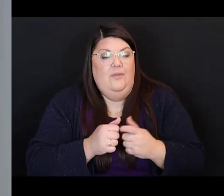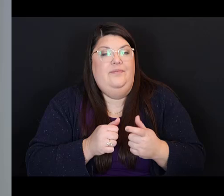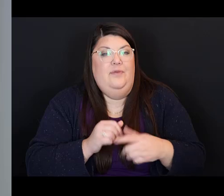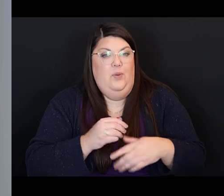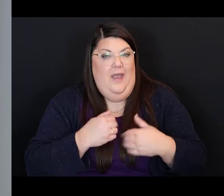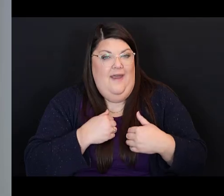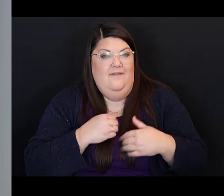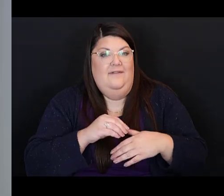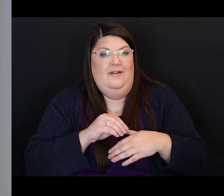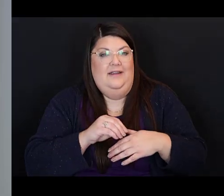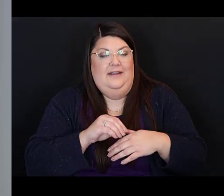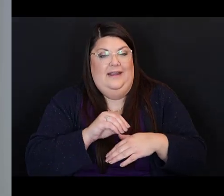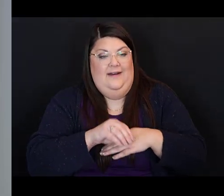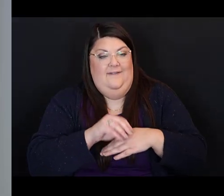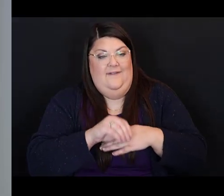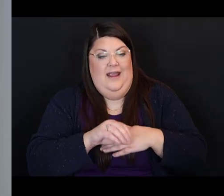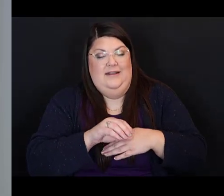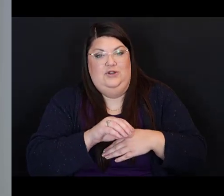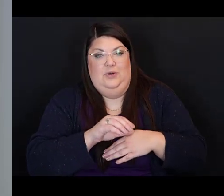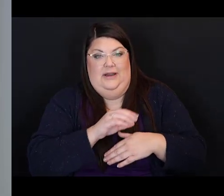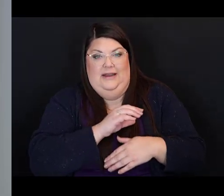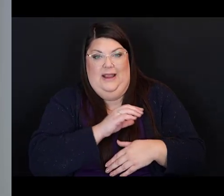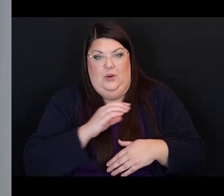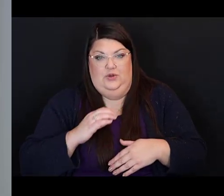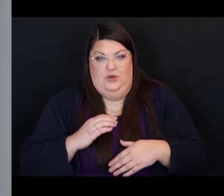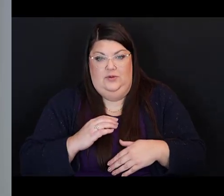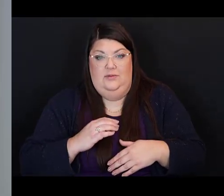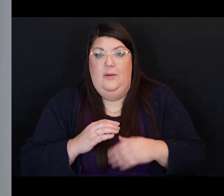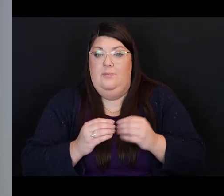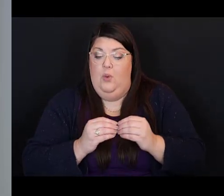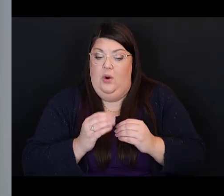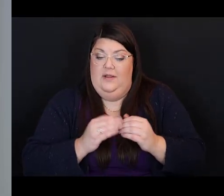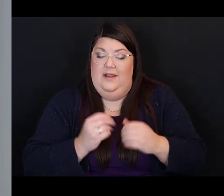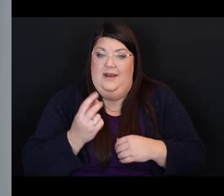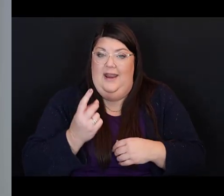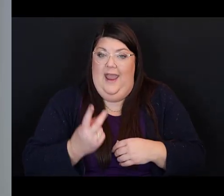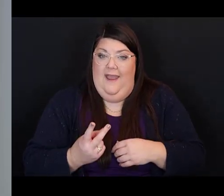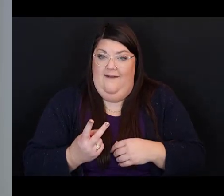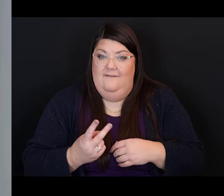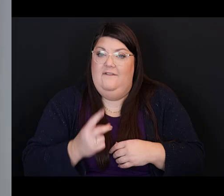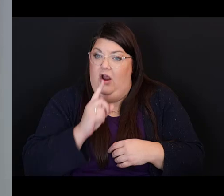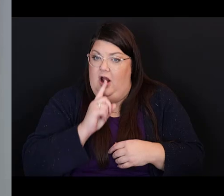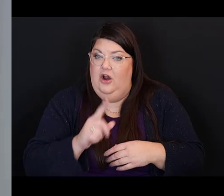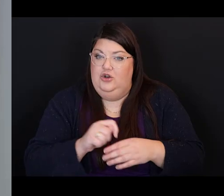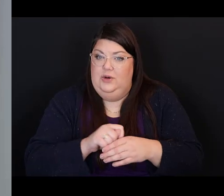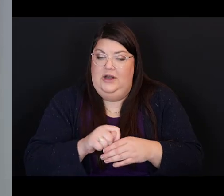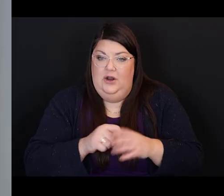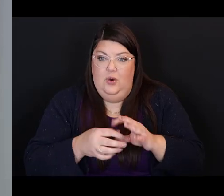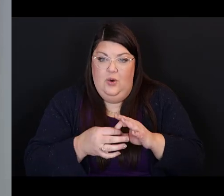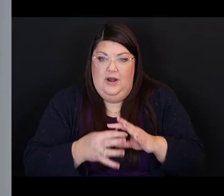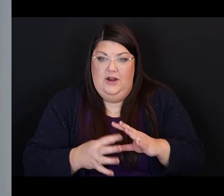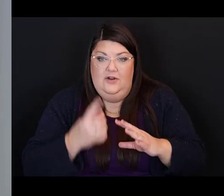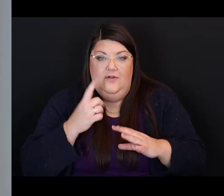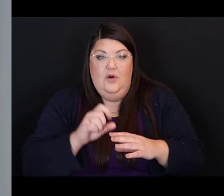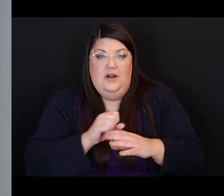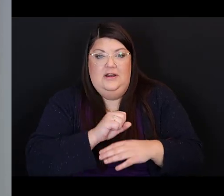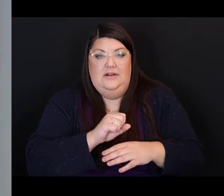council at CIT-VR. And over half of our advisory council members are training coordinators of state